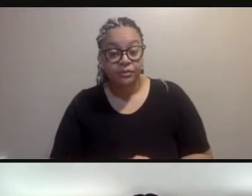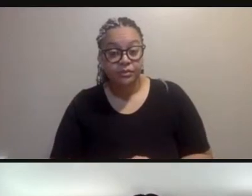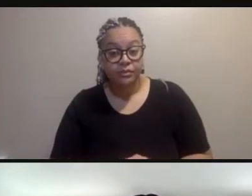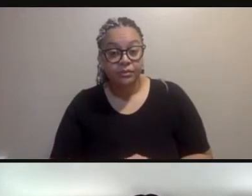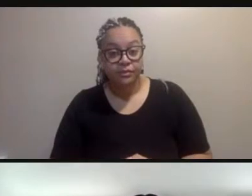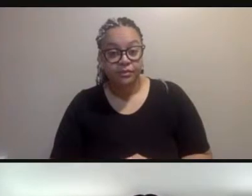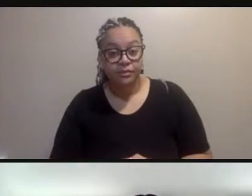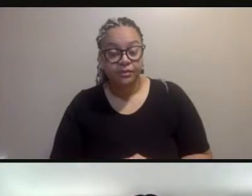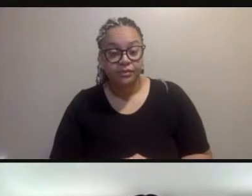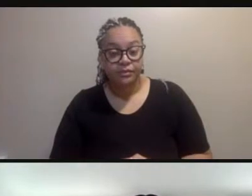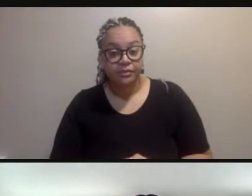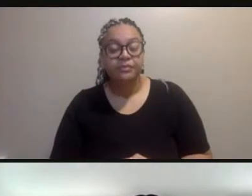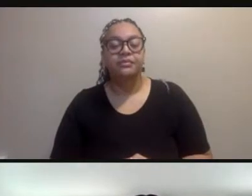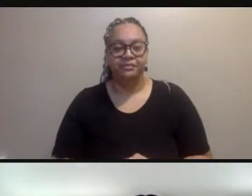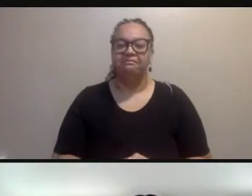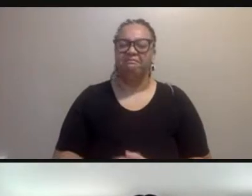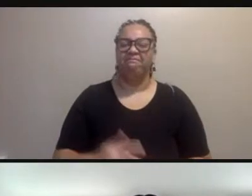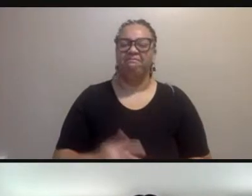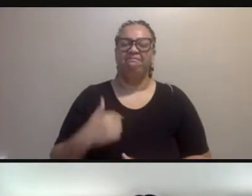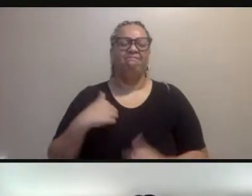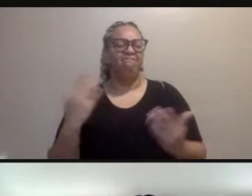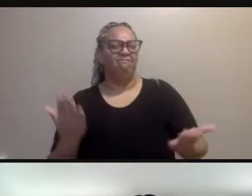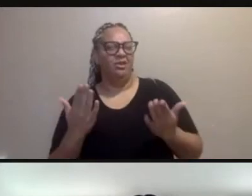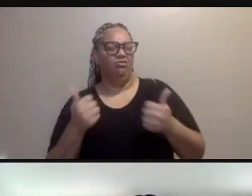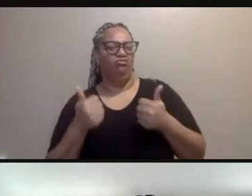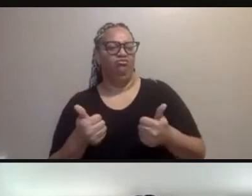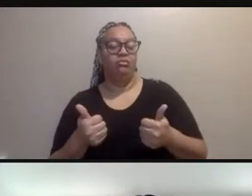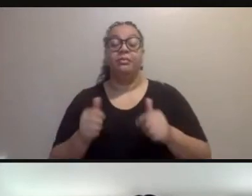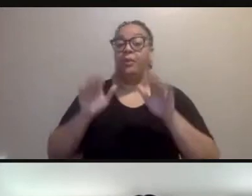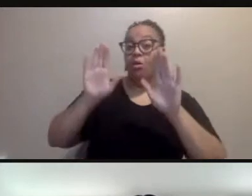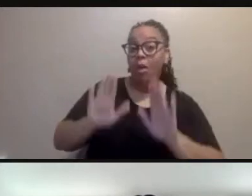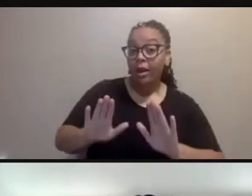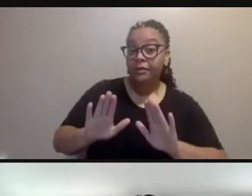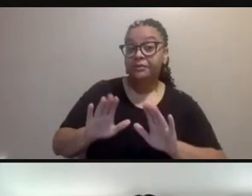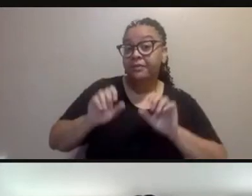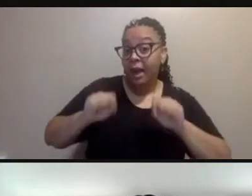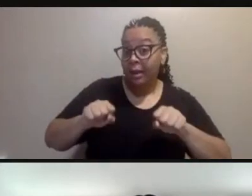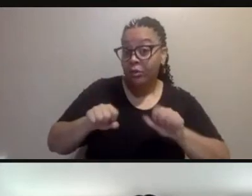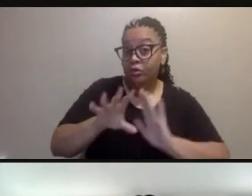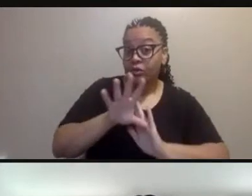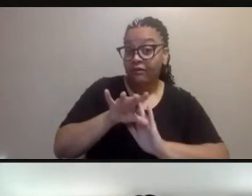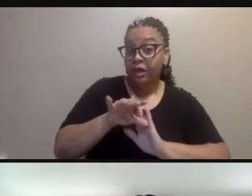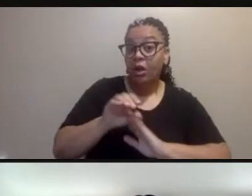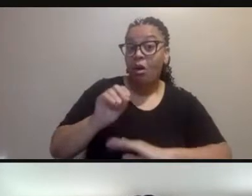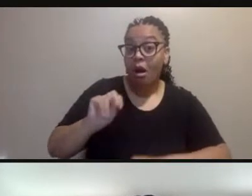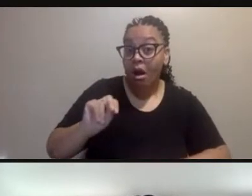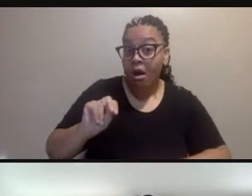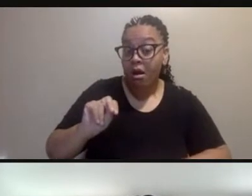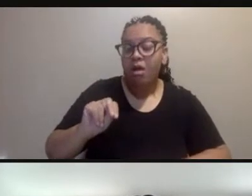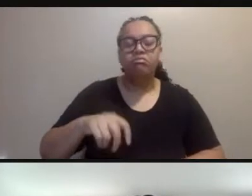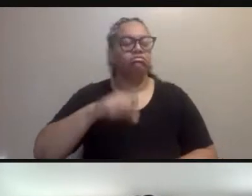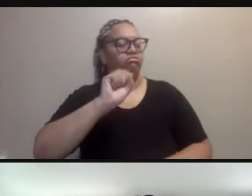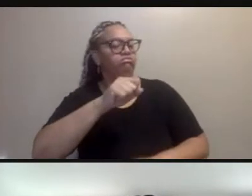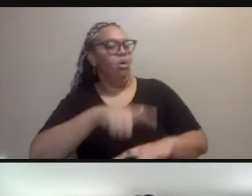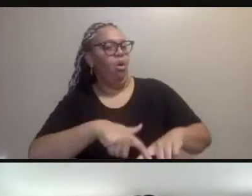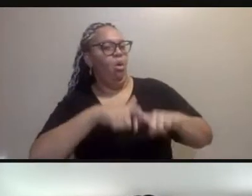ARE YOU THERE?